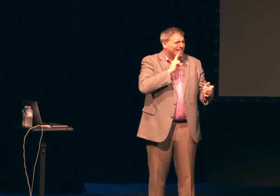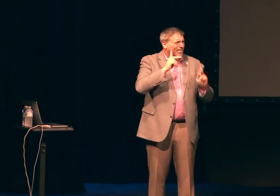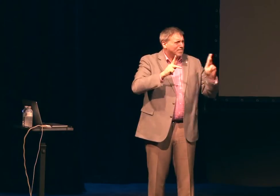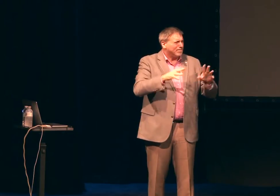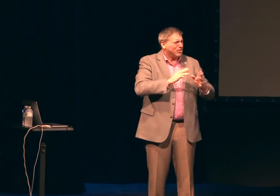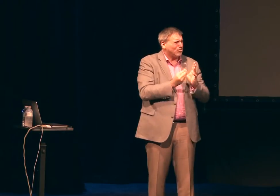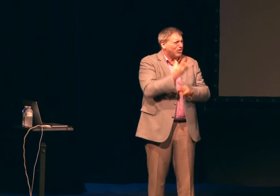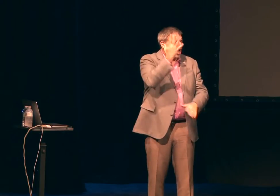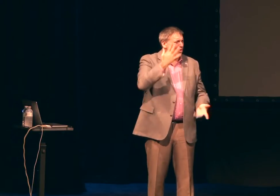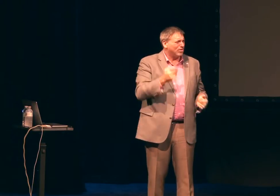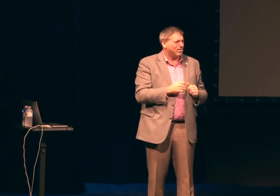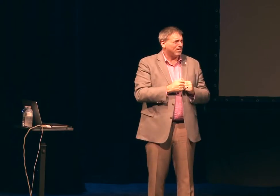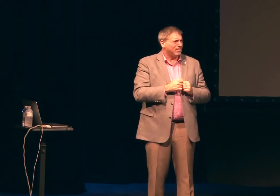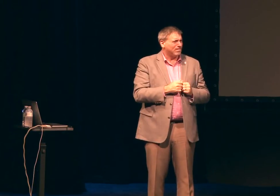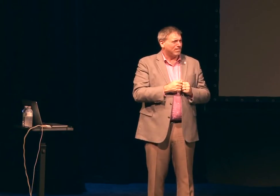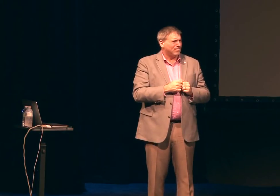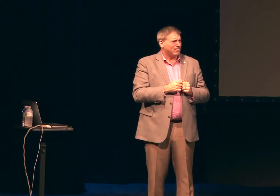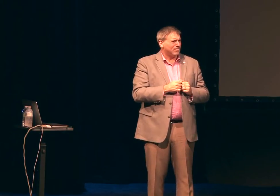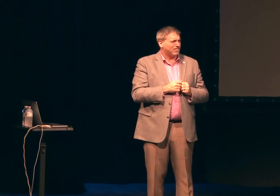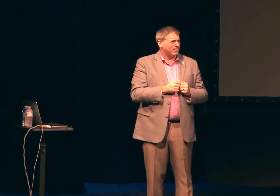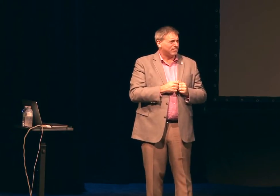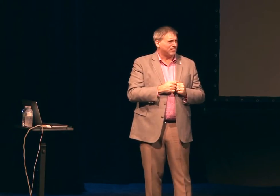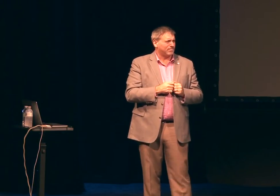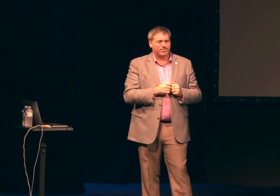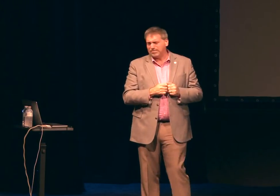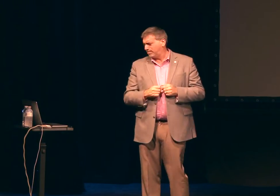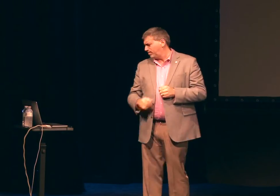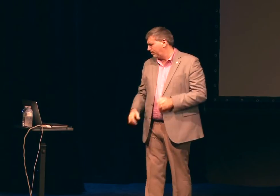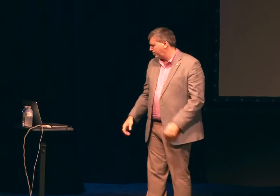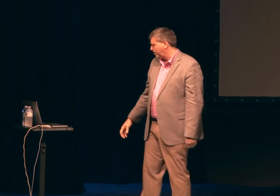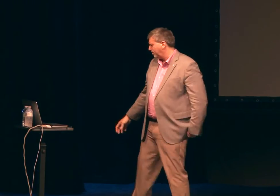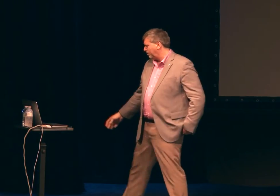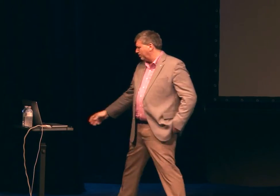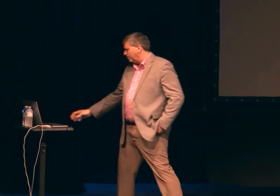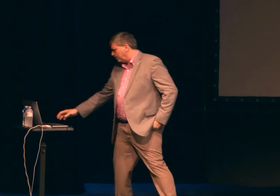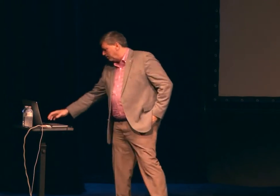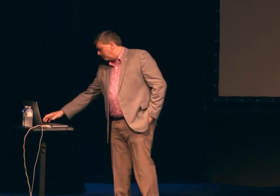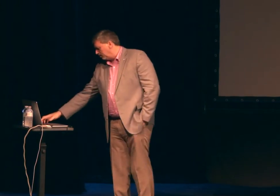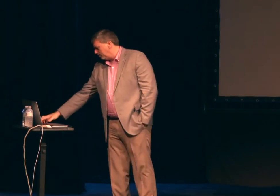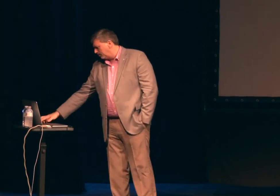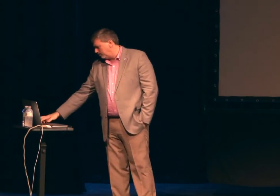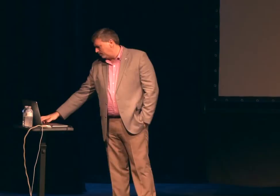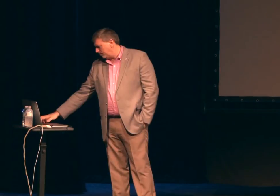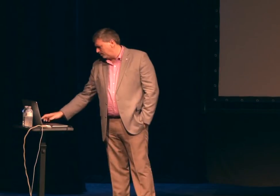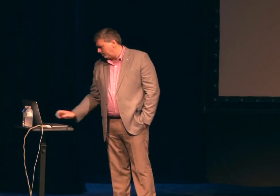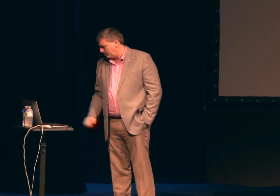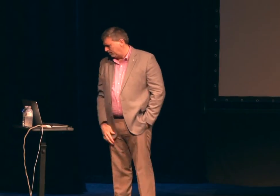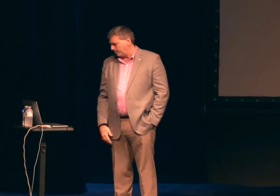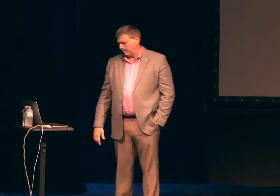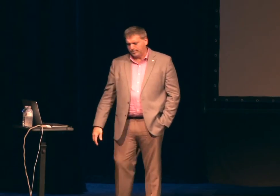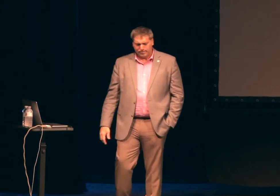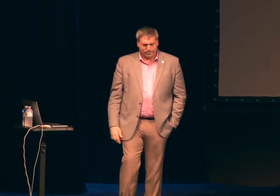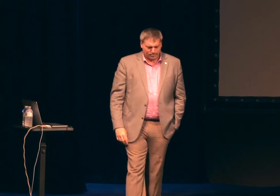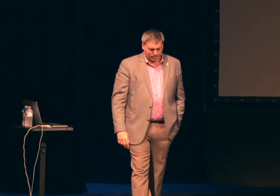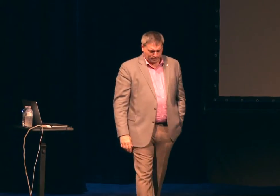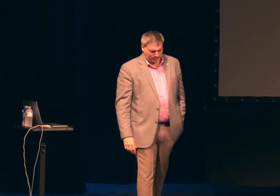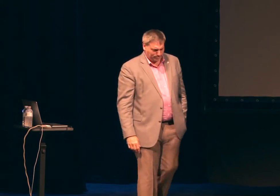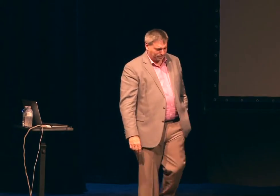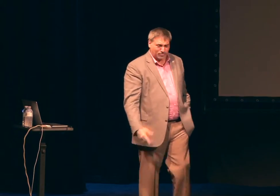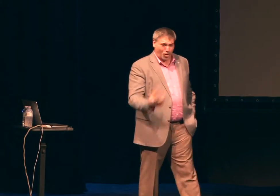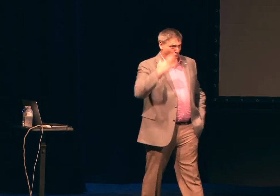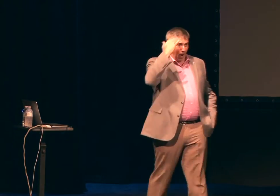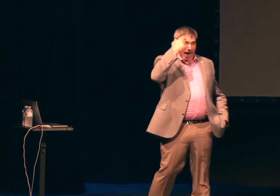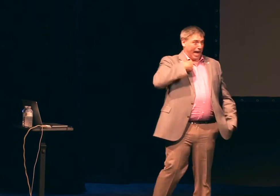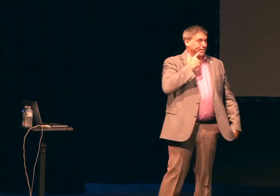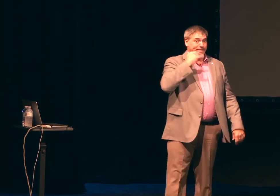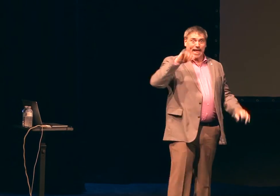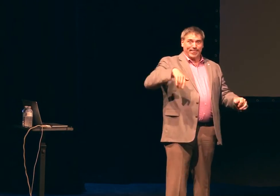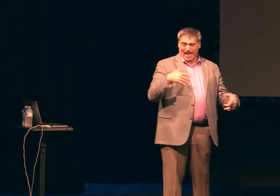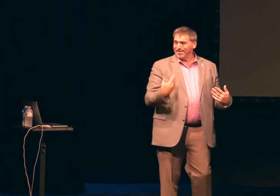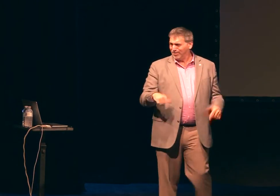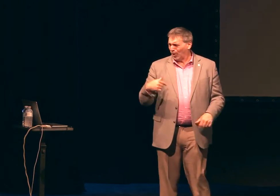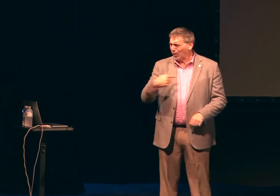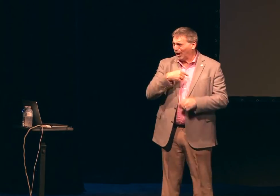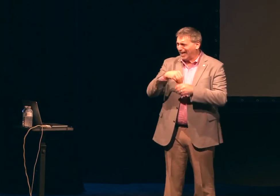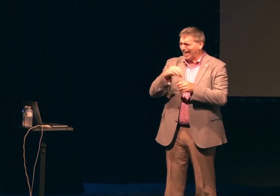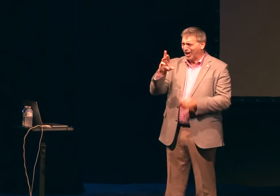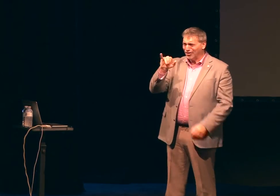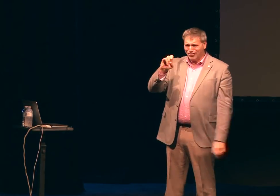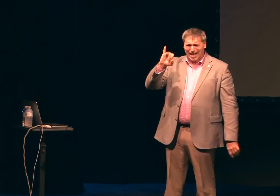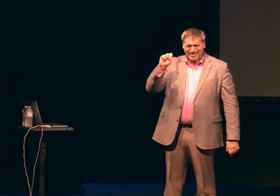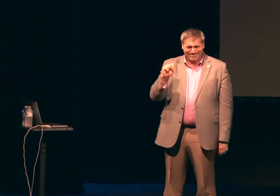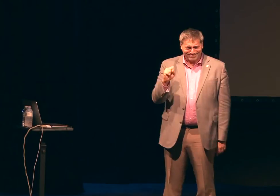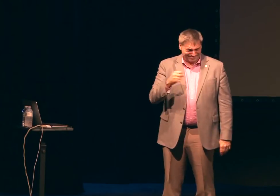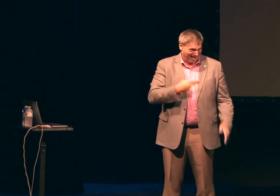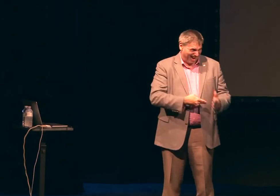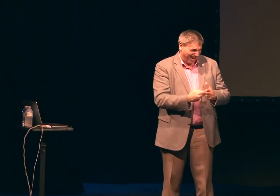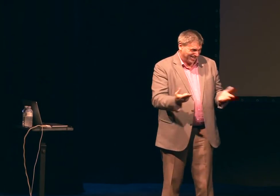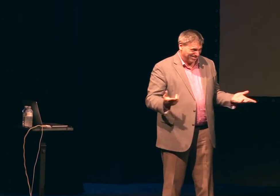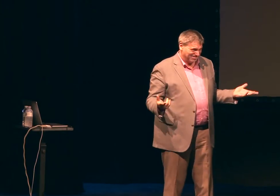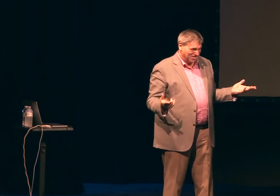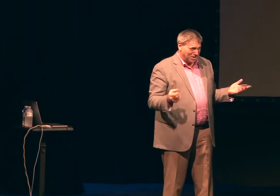it,encourage Deaf people to grow. And the reason I am talking about all this is we're,